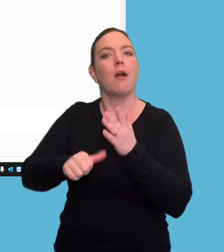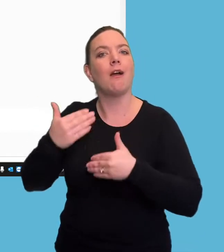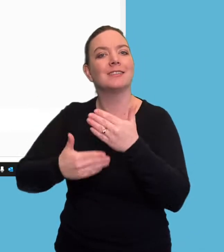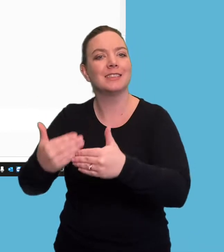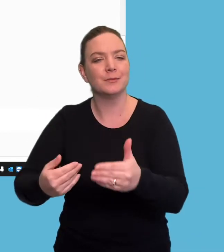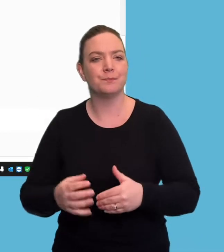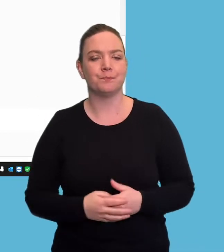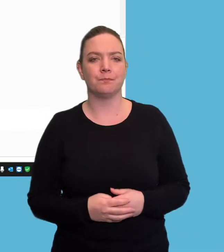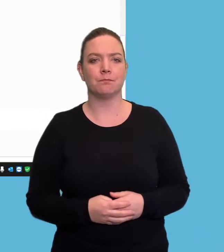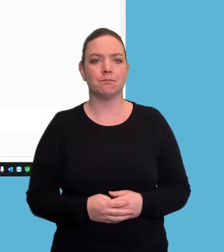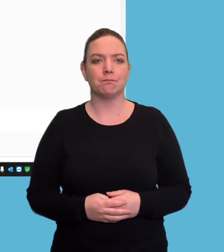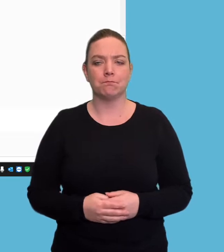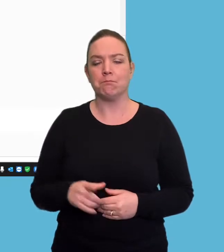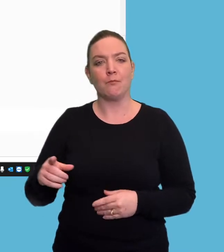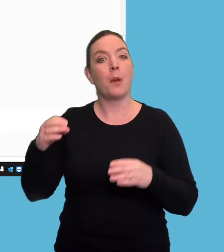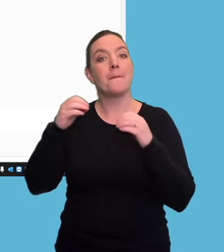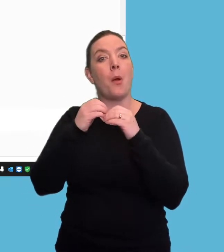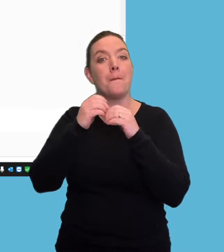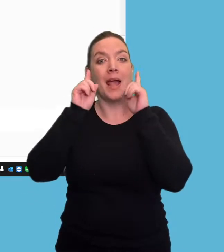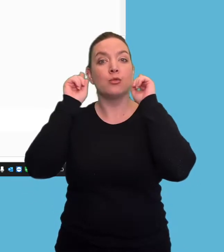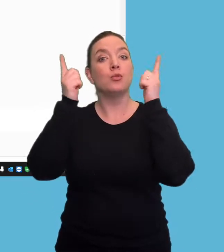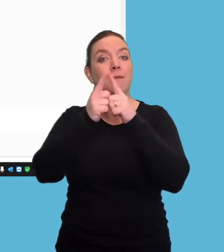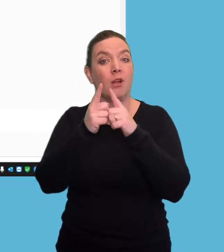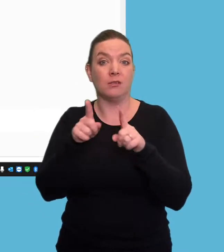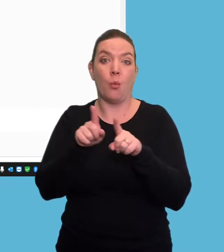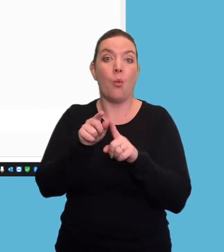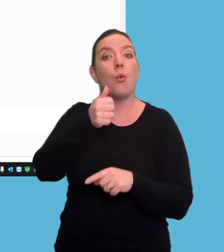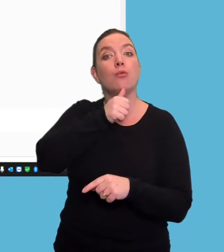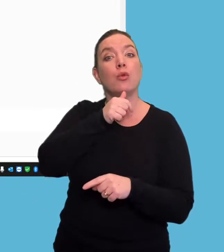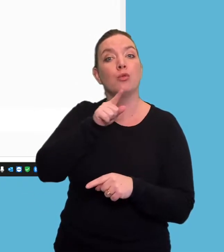Birkbeck university also uses MS Teams for teaching